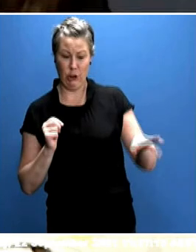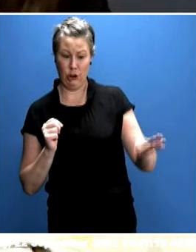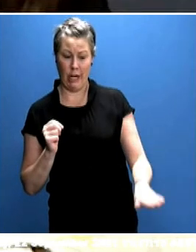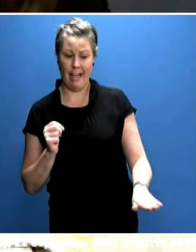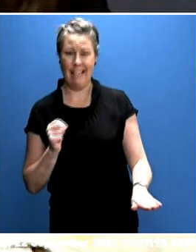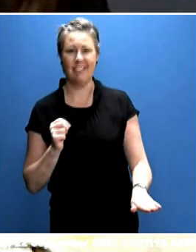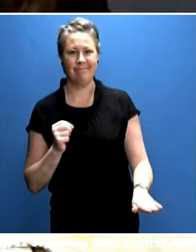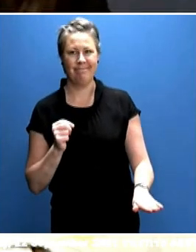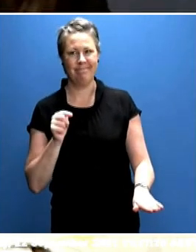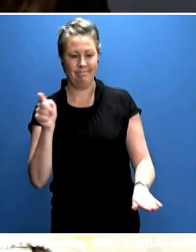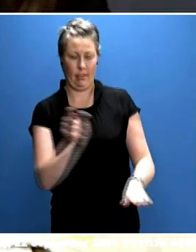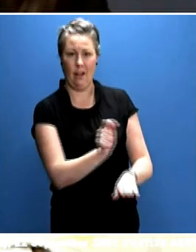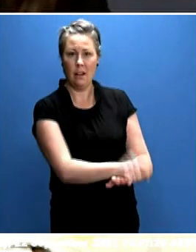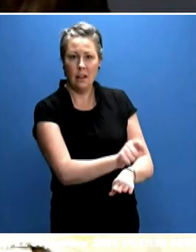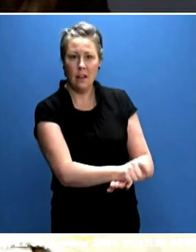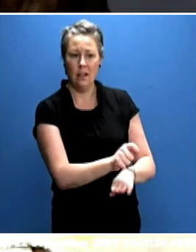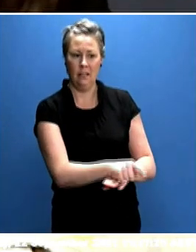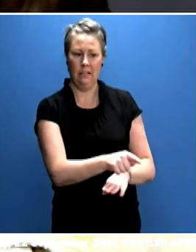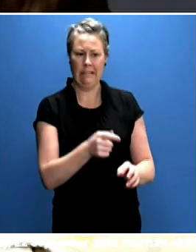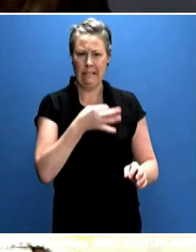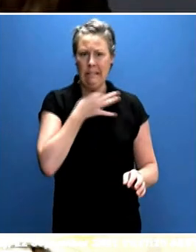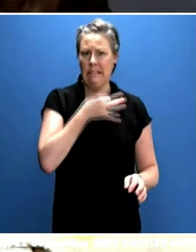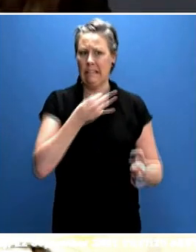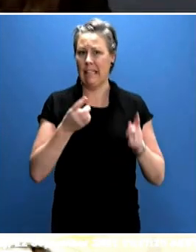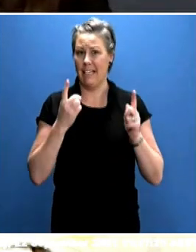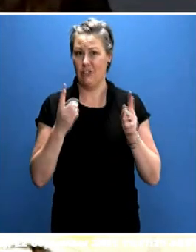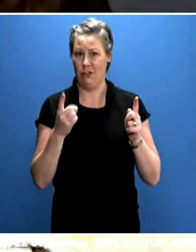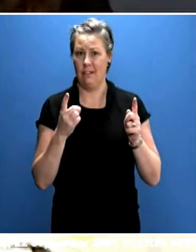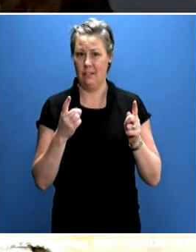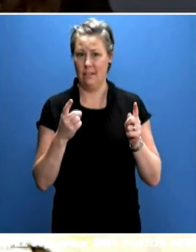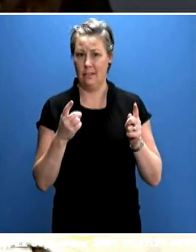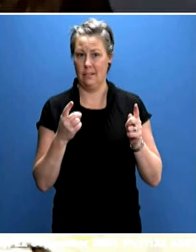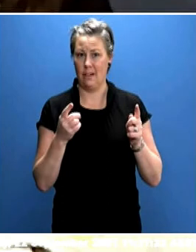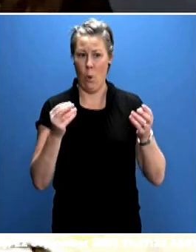the victim of neglect or in danger, and was suffering from respiratory